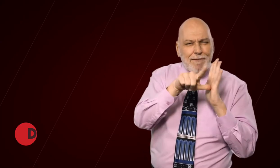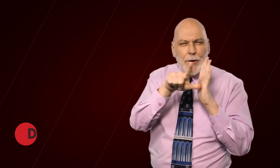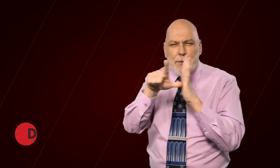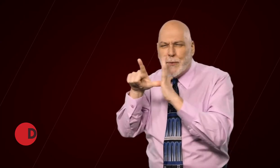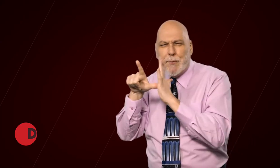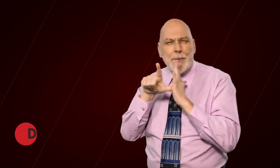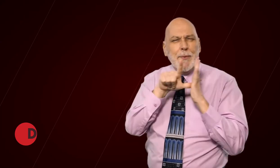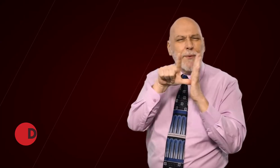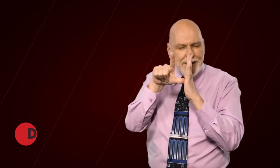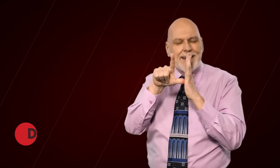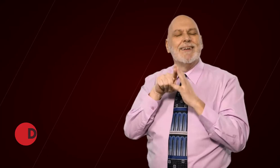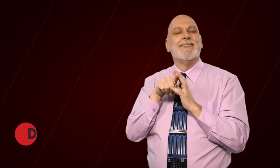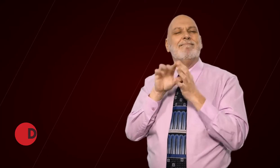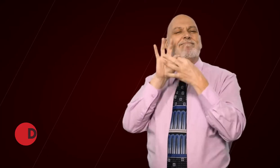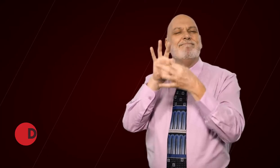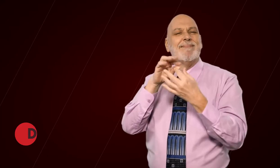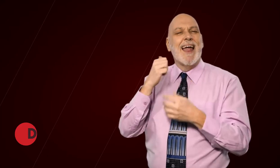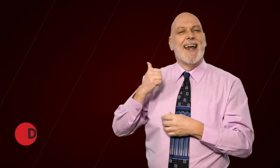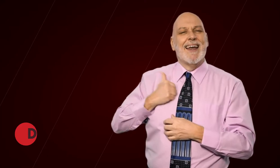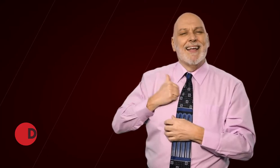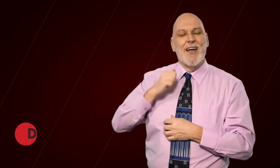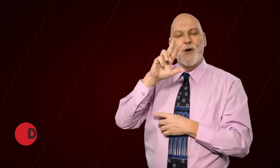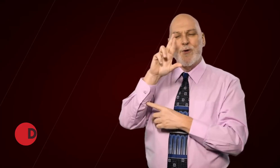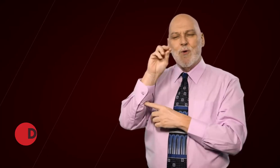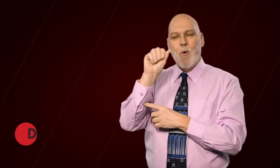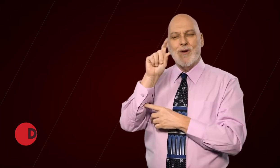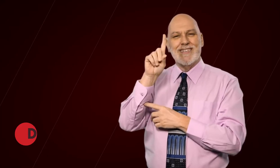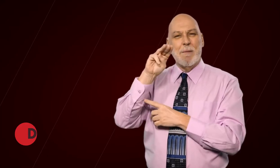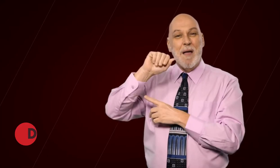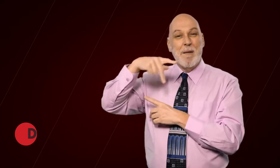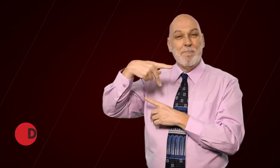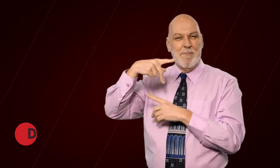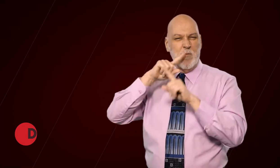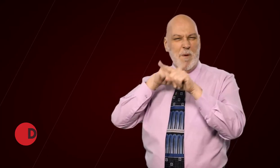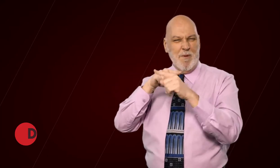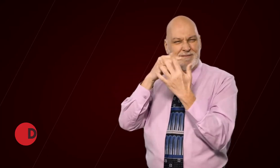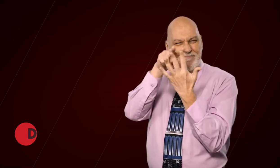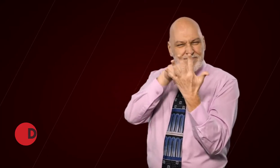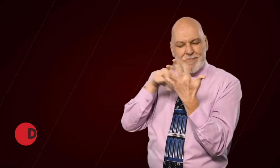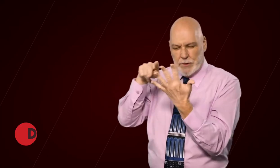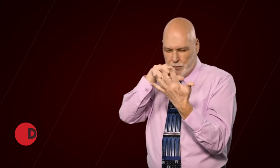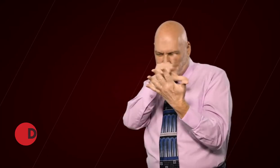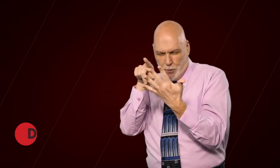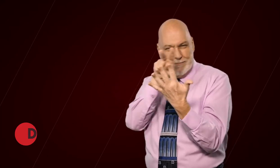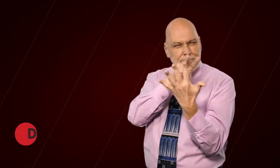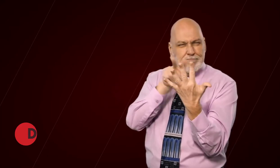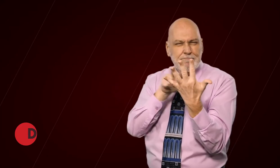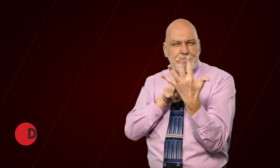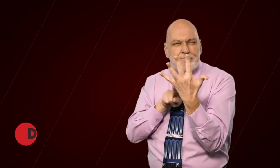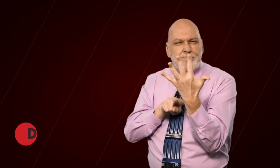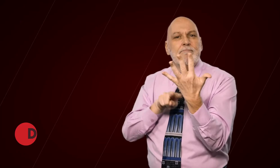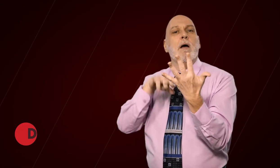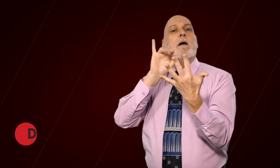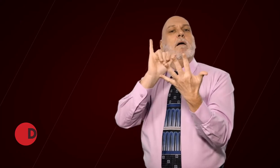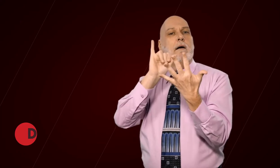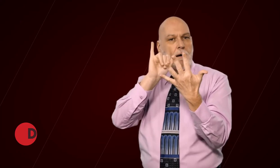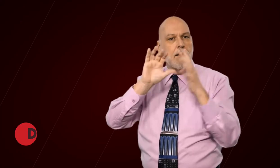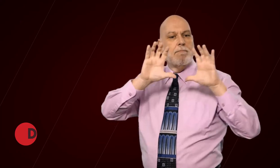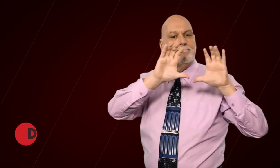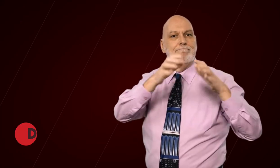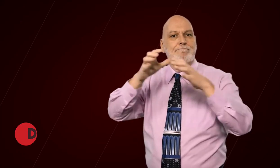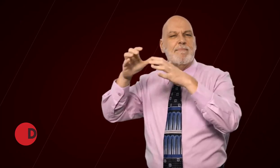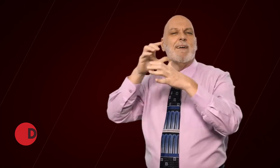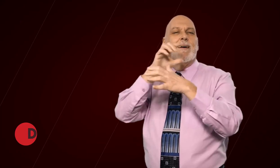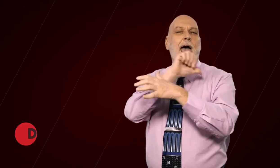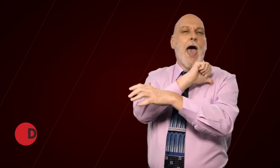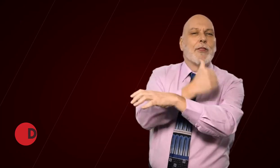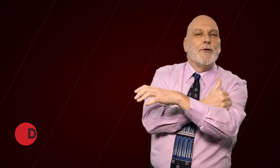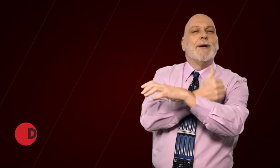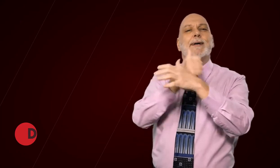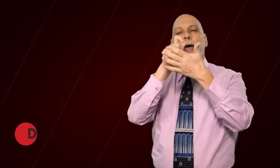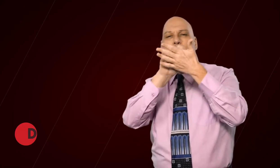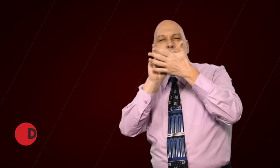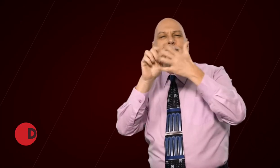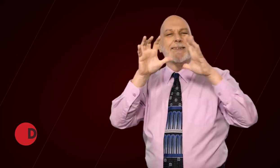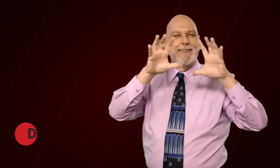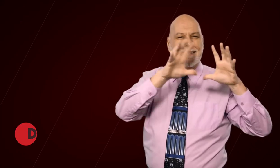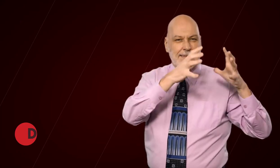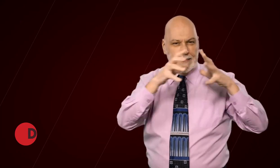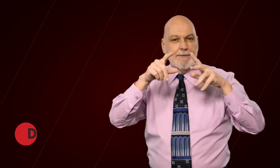DeafDots reviewed the Canadian Roadmap report,